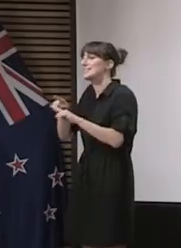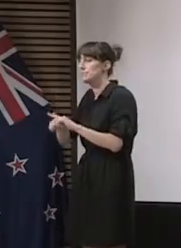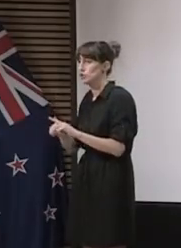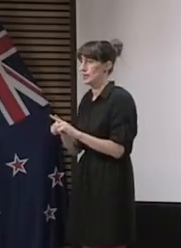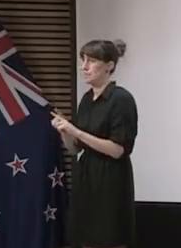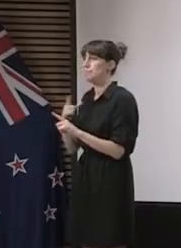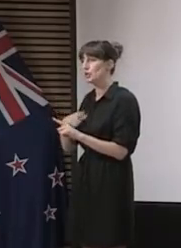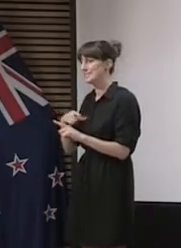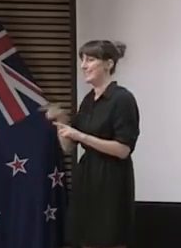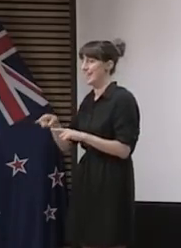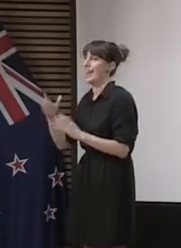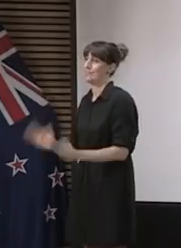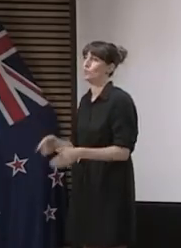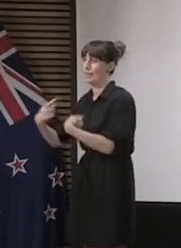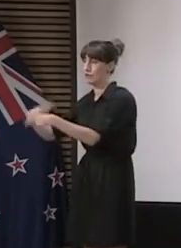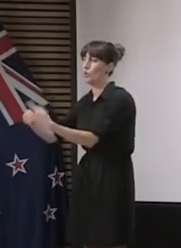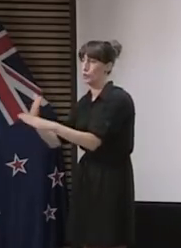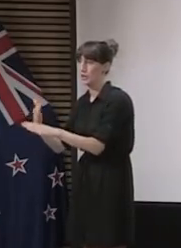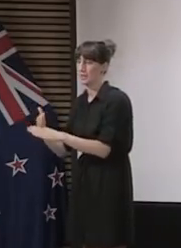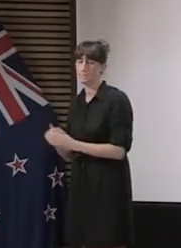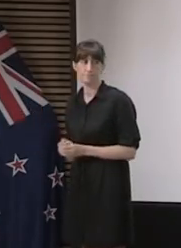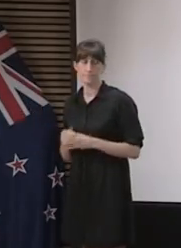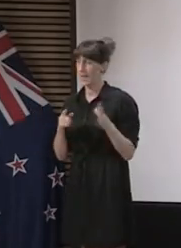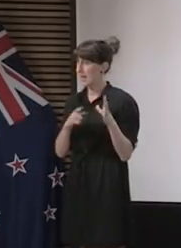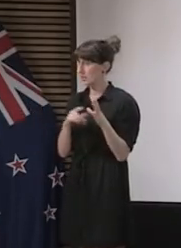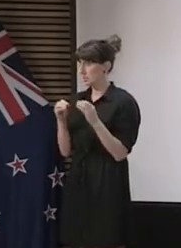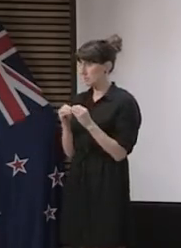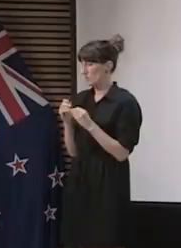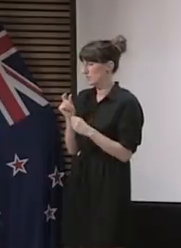Sojust a quick additionalcomment I had a quite detailedmemo last night from